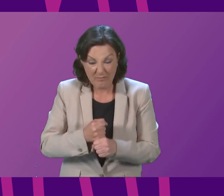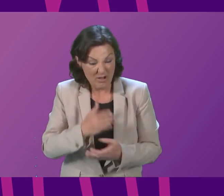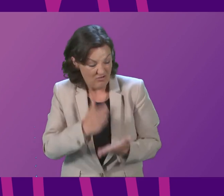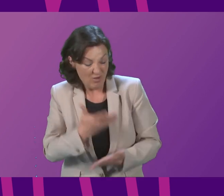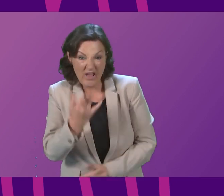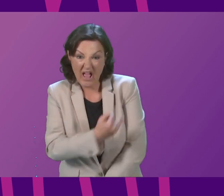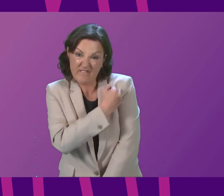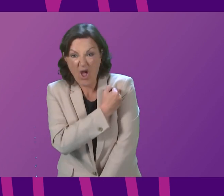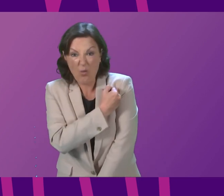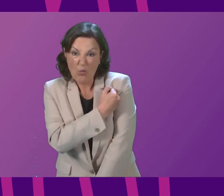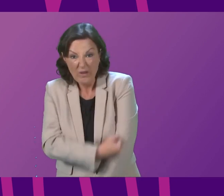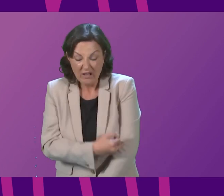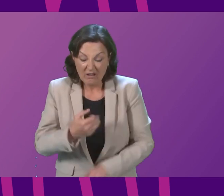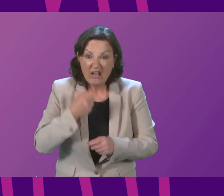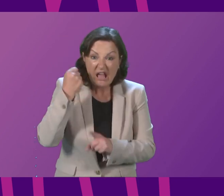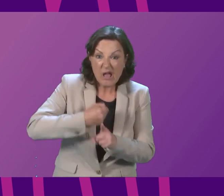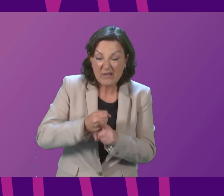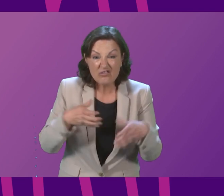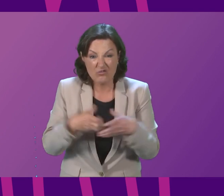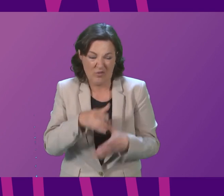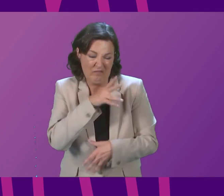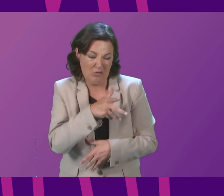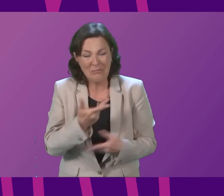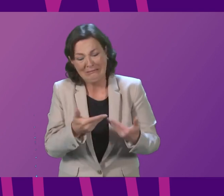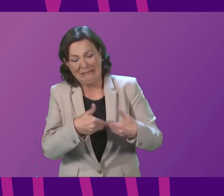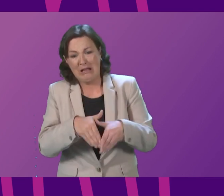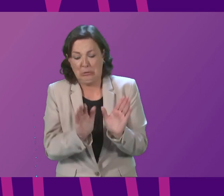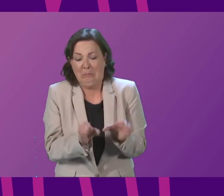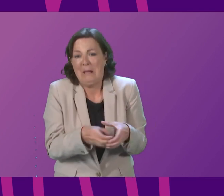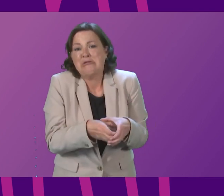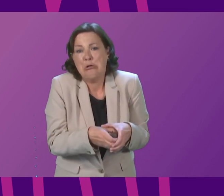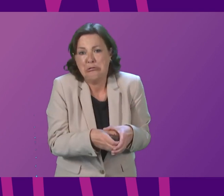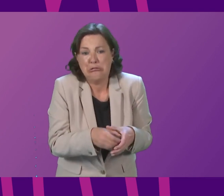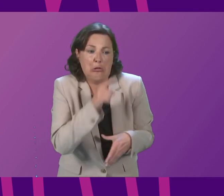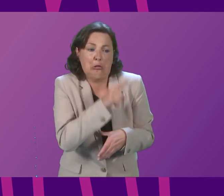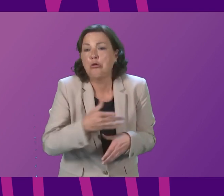the nationalist minority that values grievance over governing.